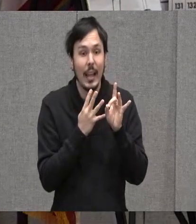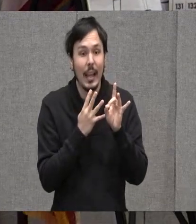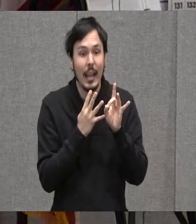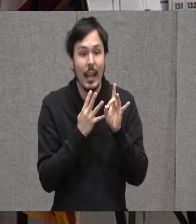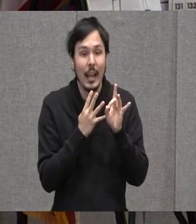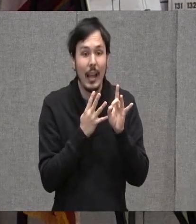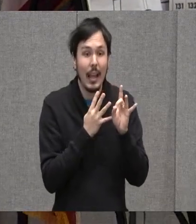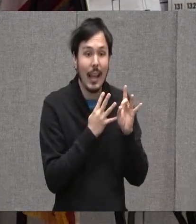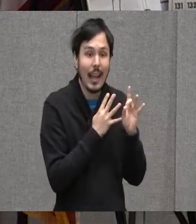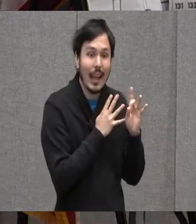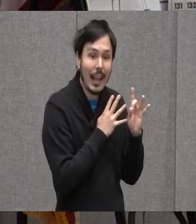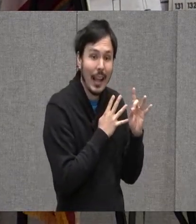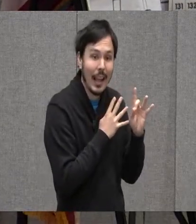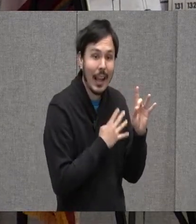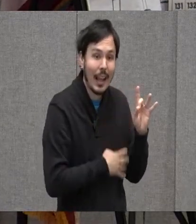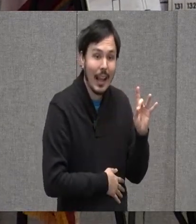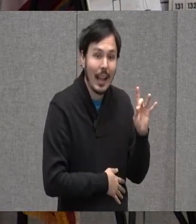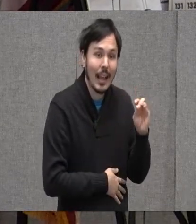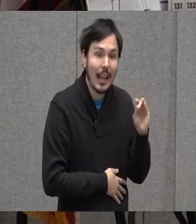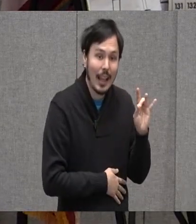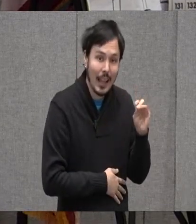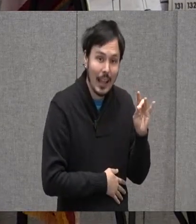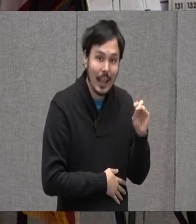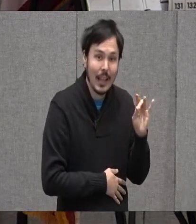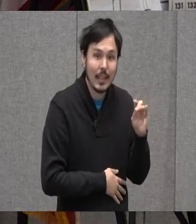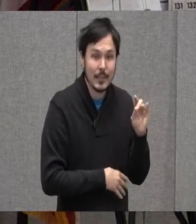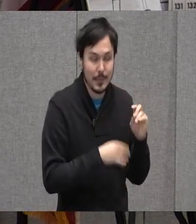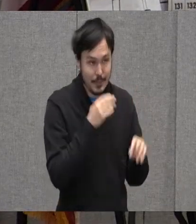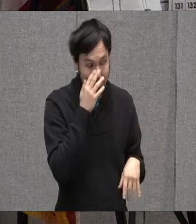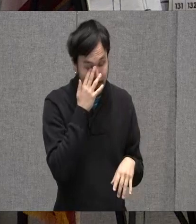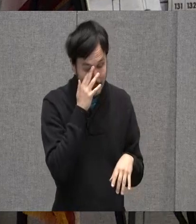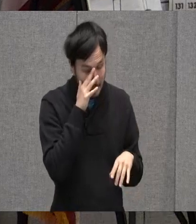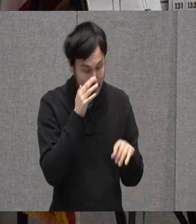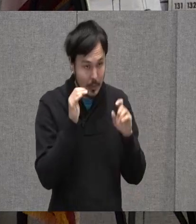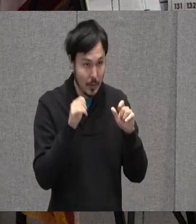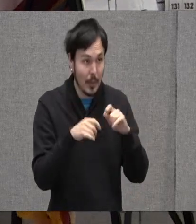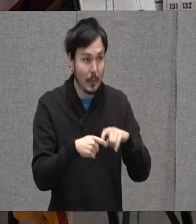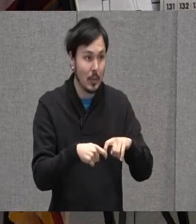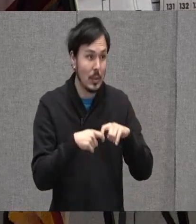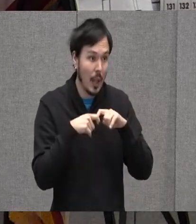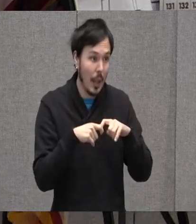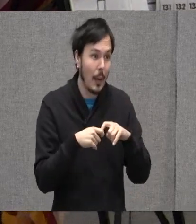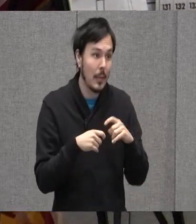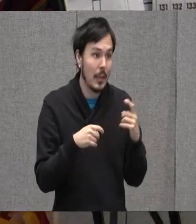What am I gonna put up here, do you think? What would be 20 more? Just stop and think about that for a minute.